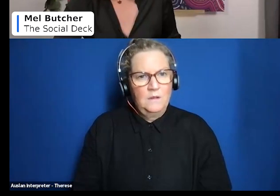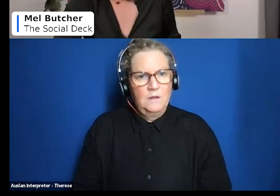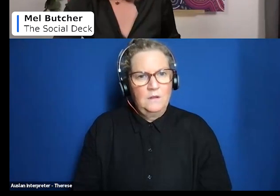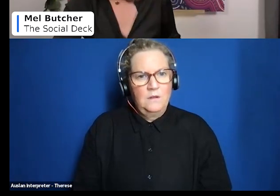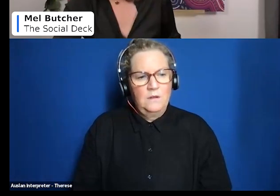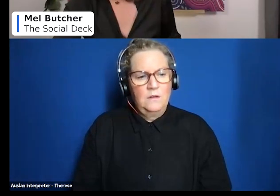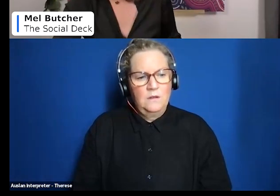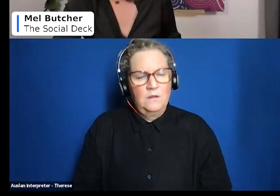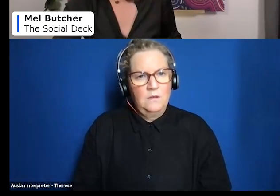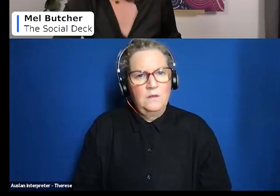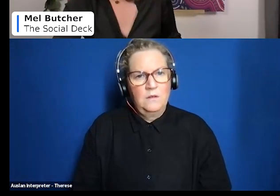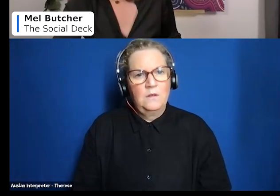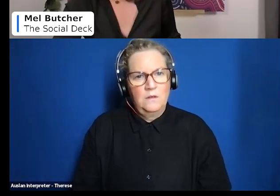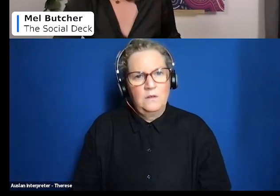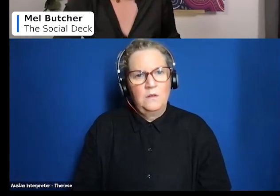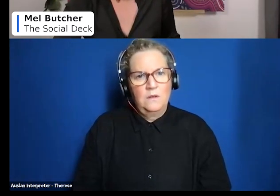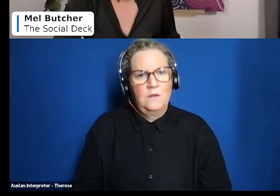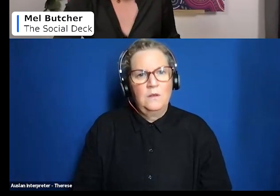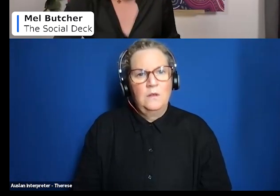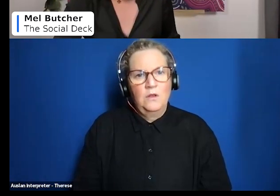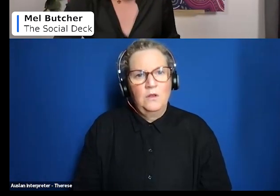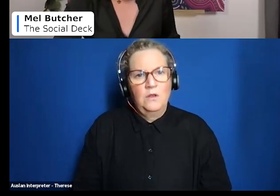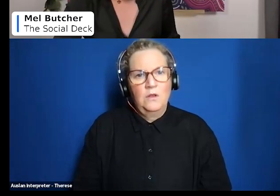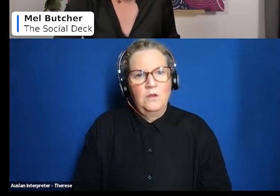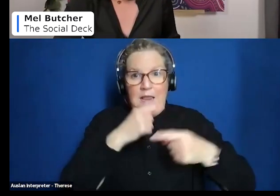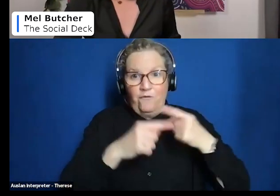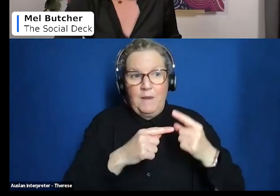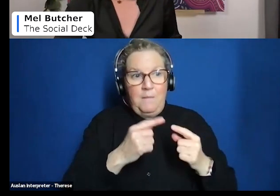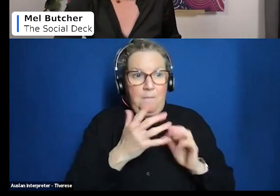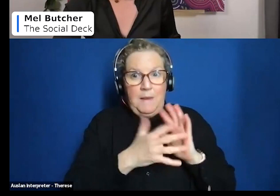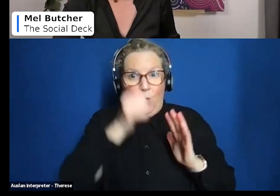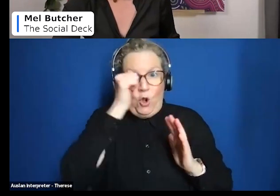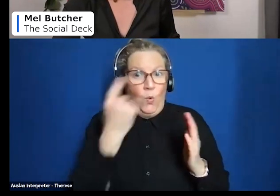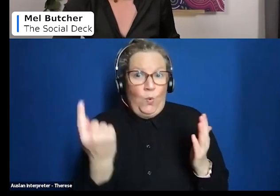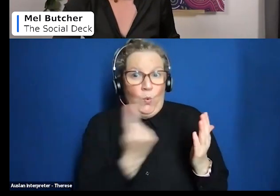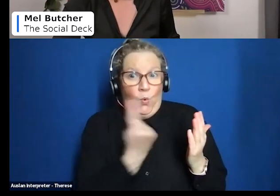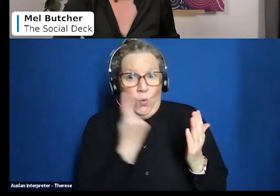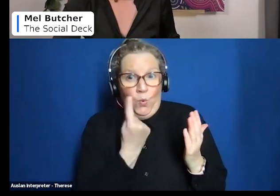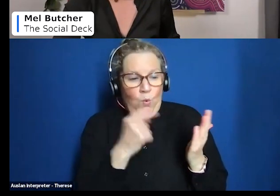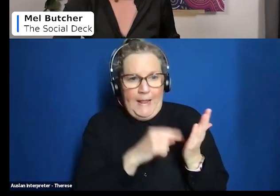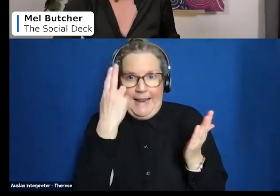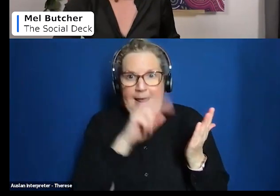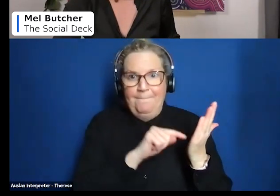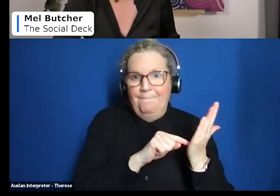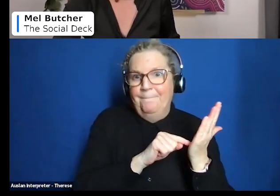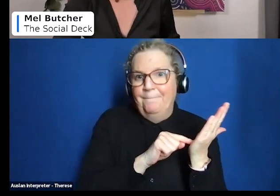the information that enables people to be identified will go into a system and then an identified number will come out and be produced and that will be